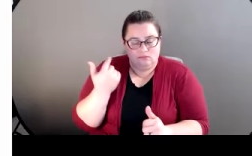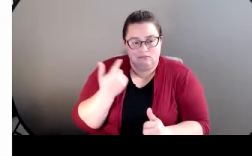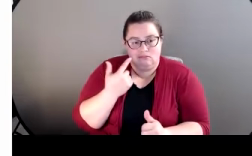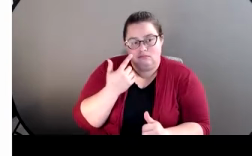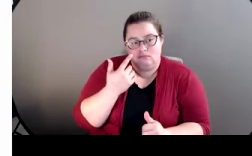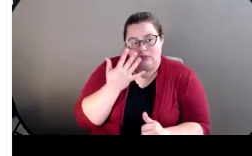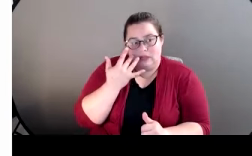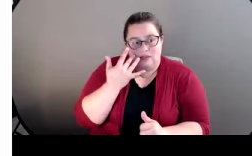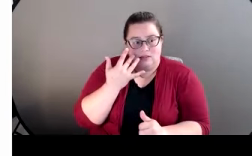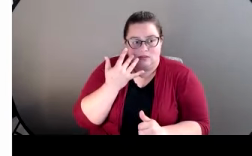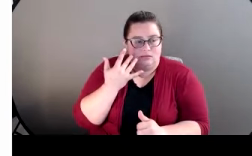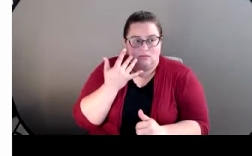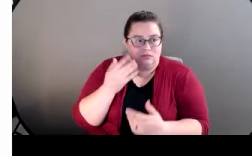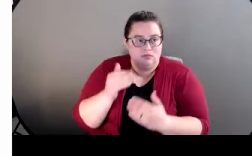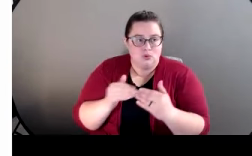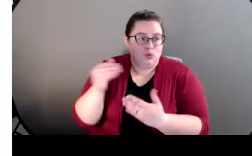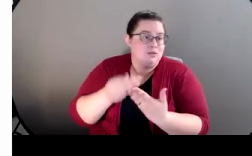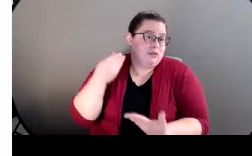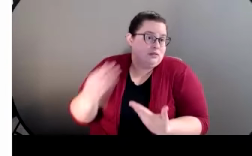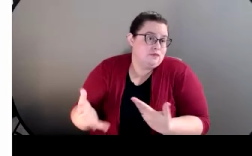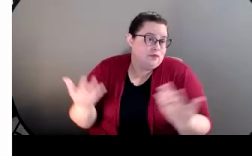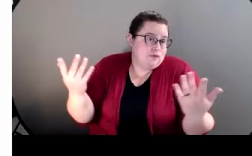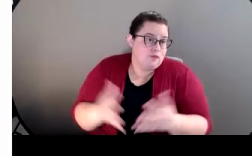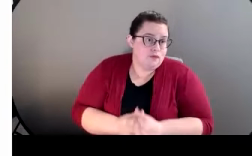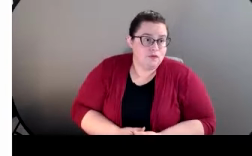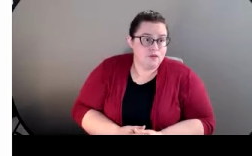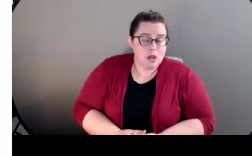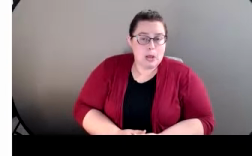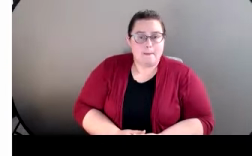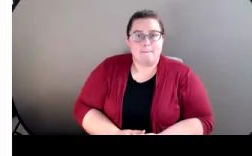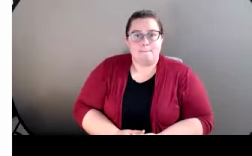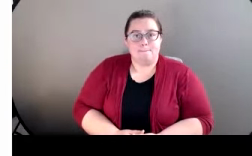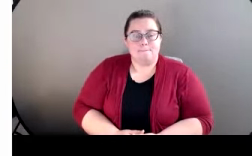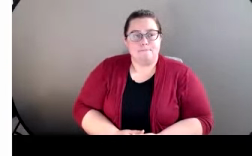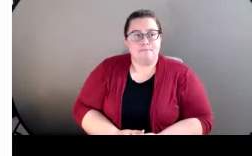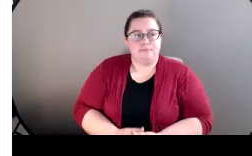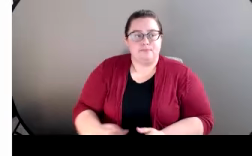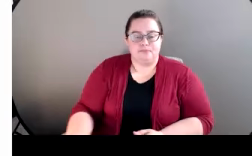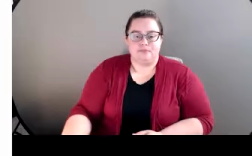it cost too much. 42.76% of them